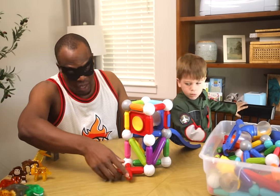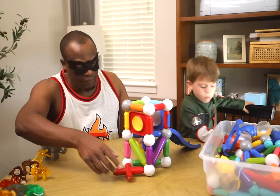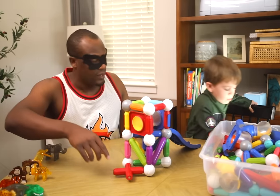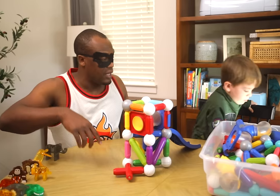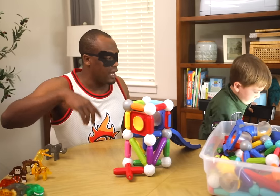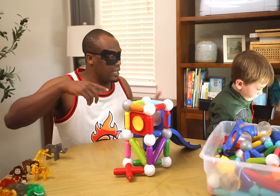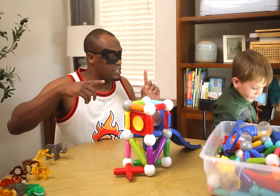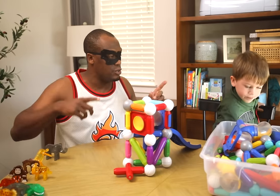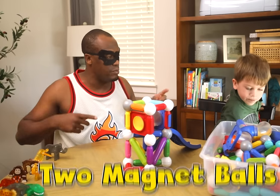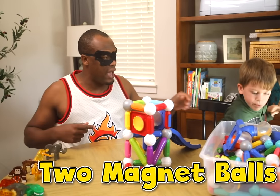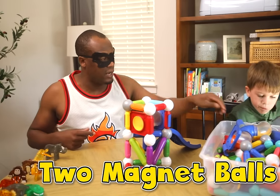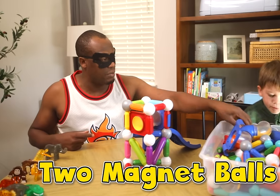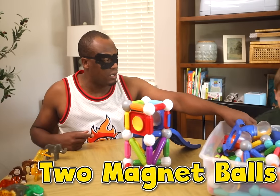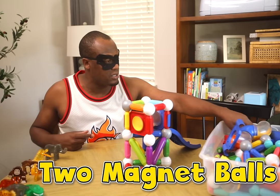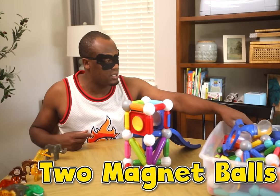Okay, and then I need two magnet balls.